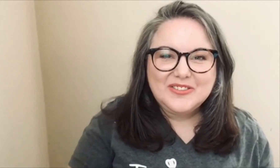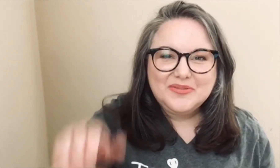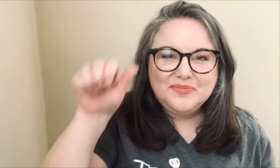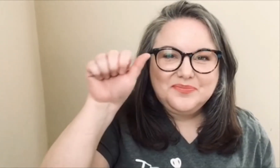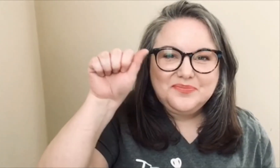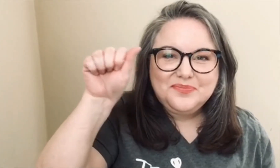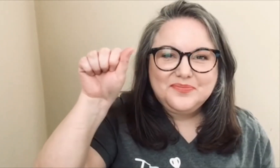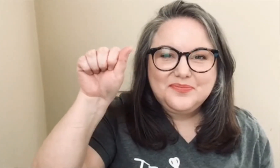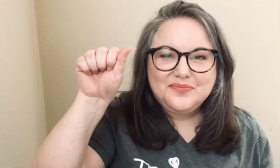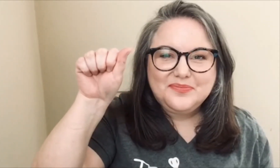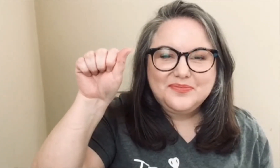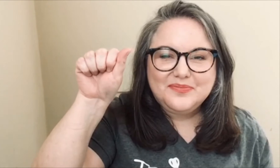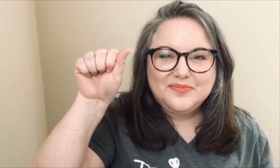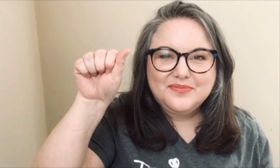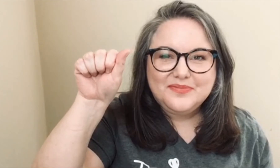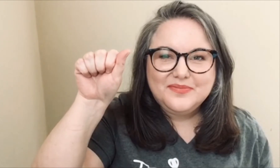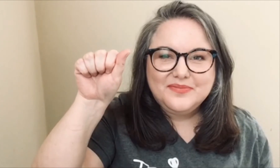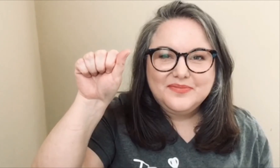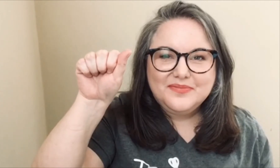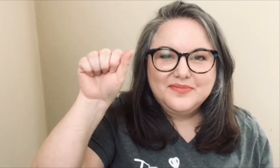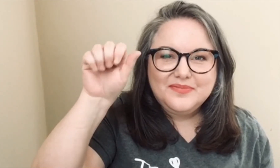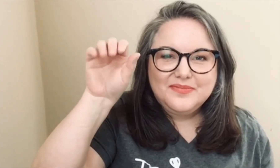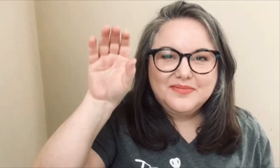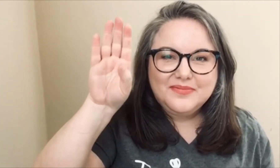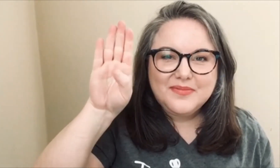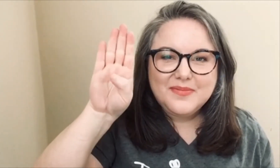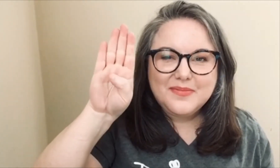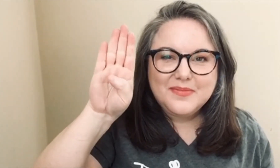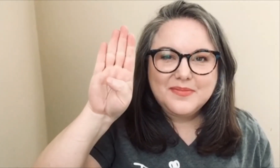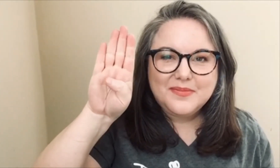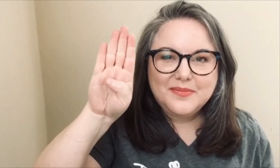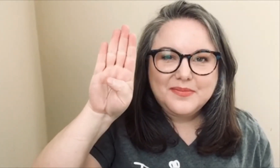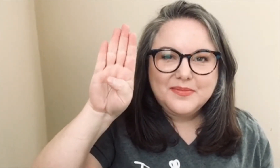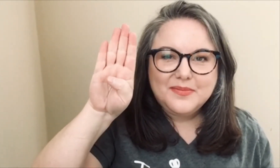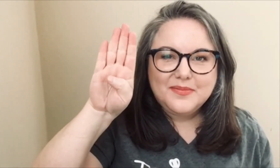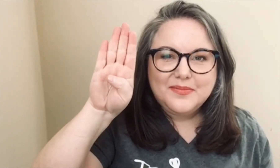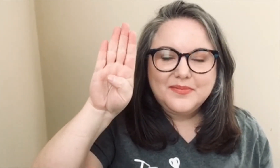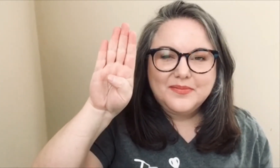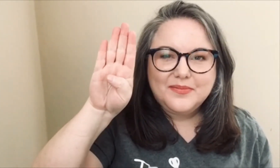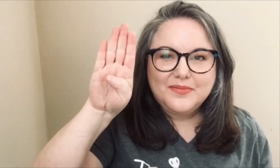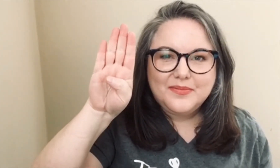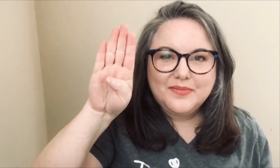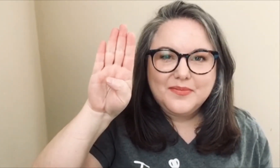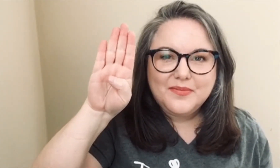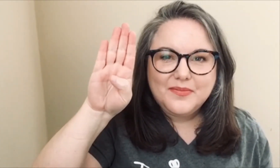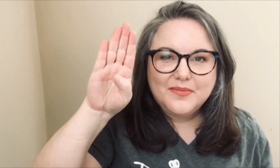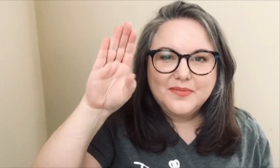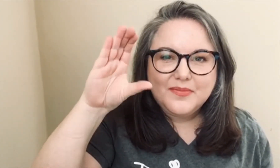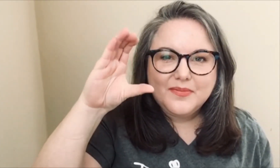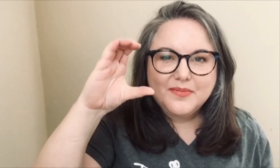A B